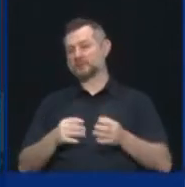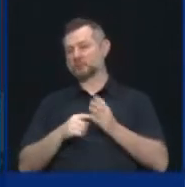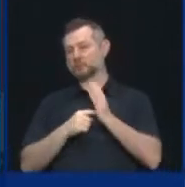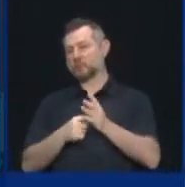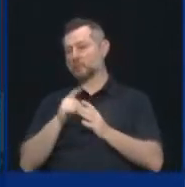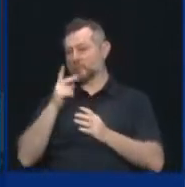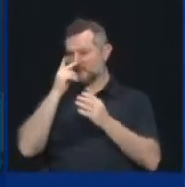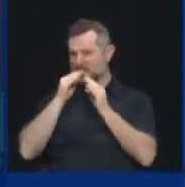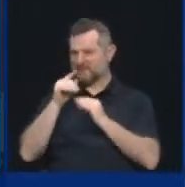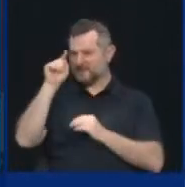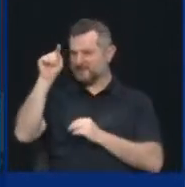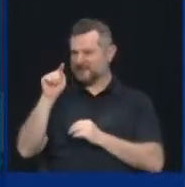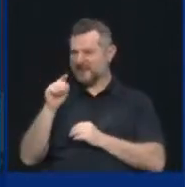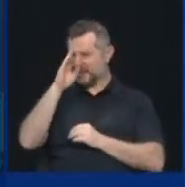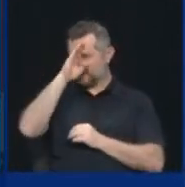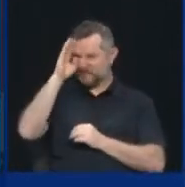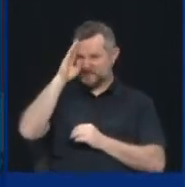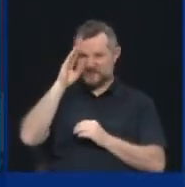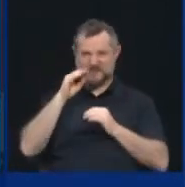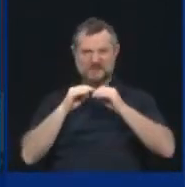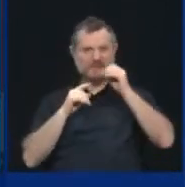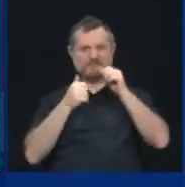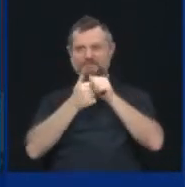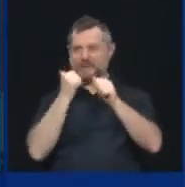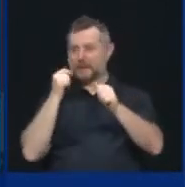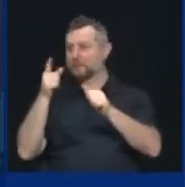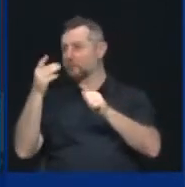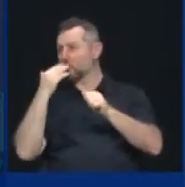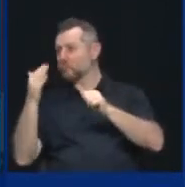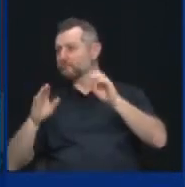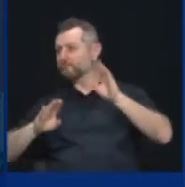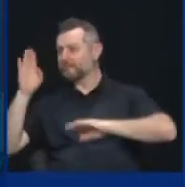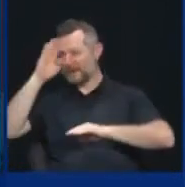I THEN LITERALLY DID THE NUMBERS BY HOSPITAL, AND NOW PEOPLE KNEW